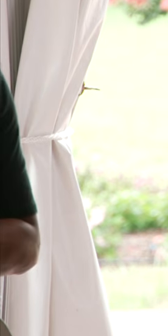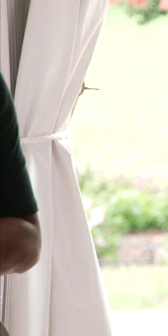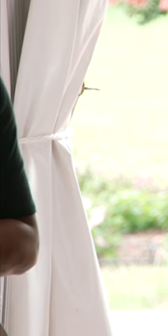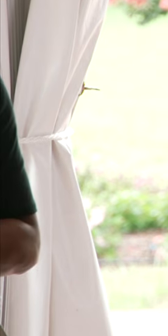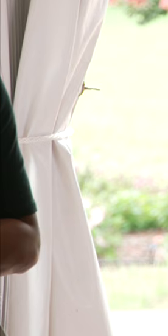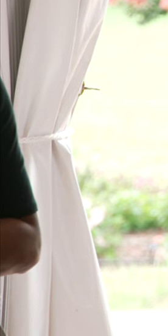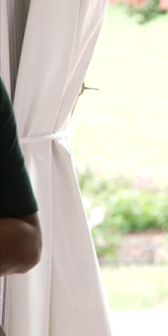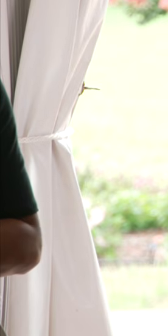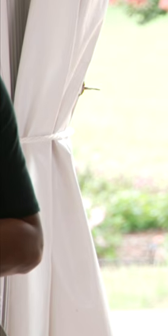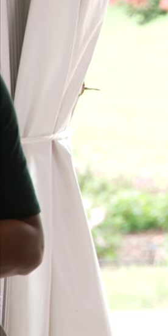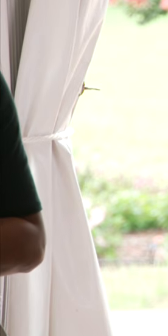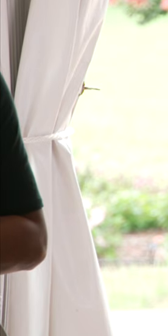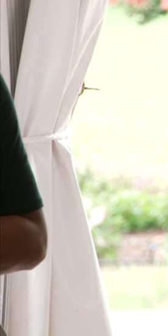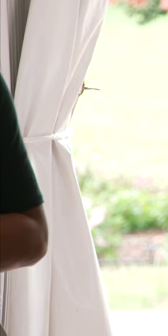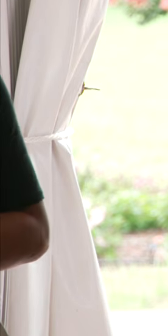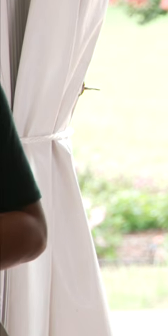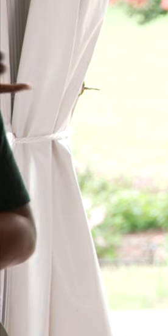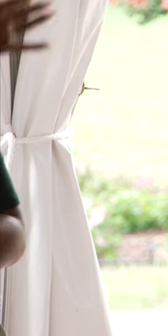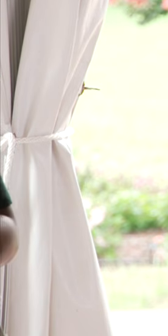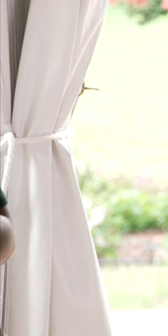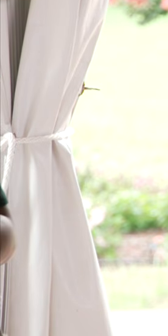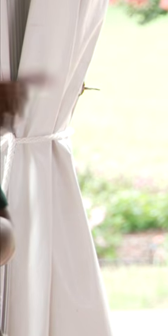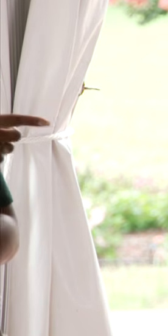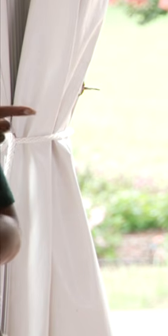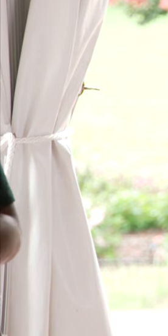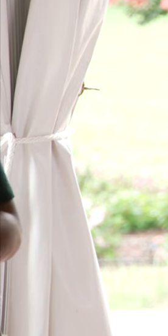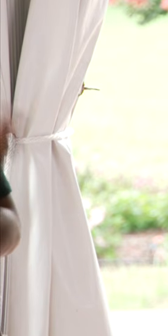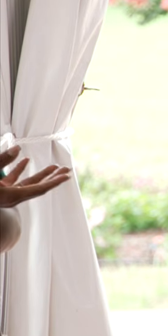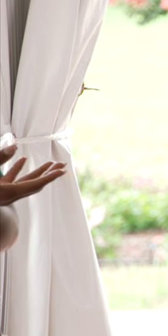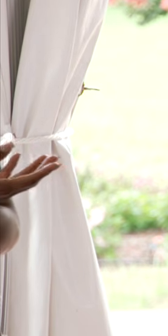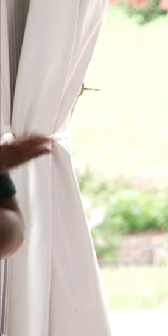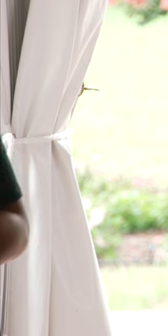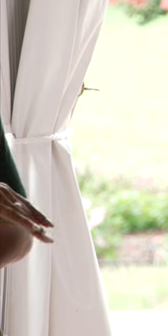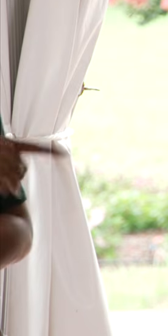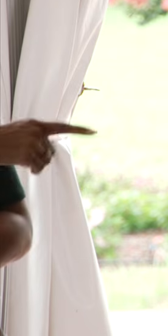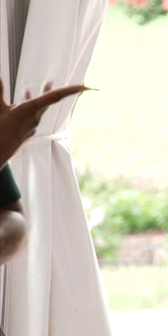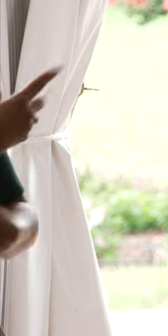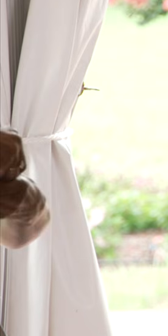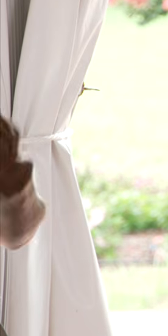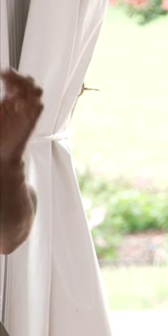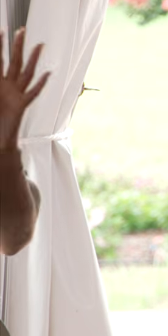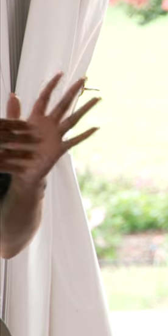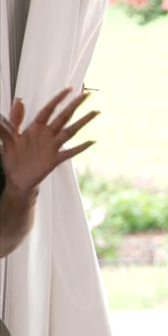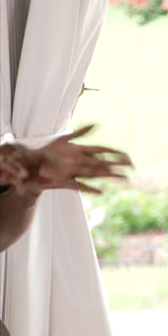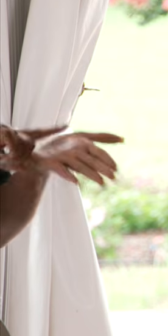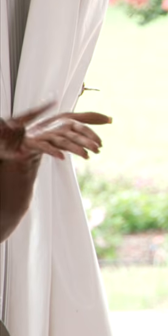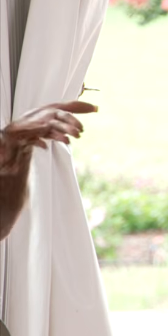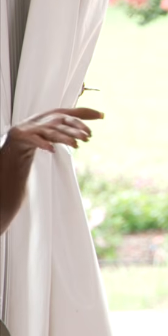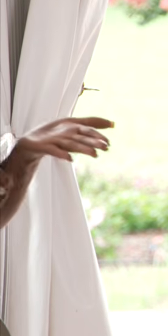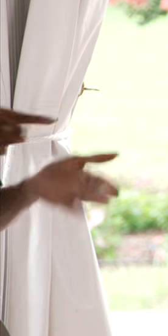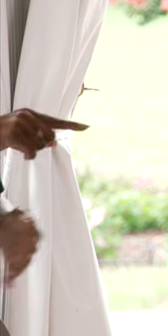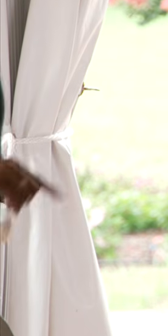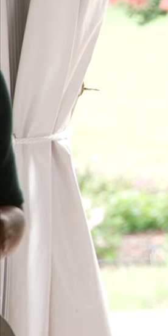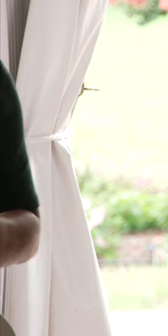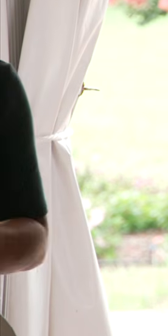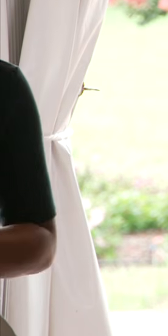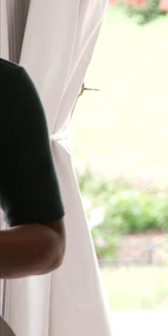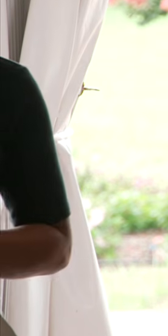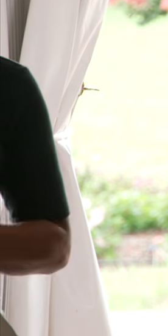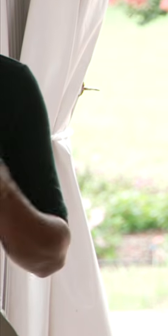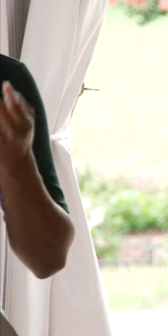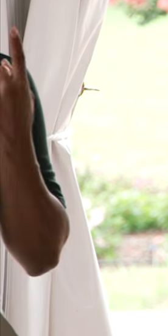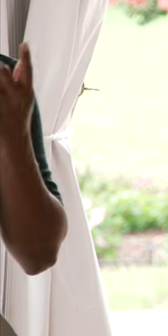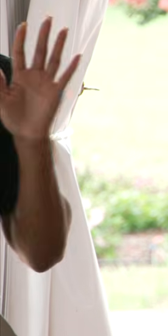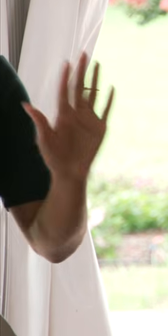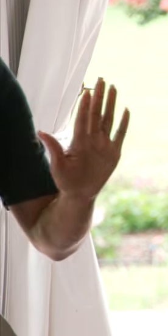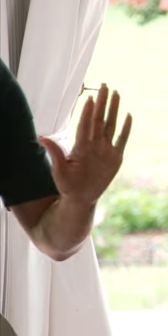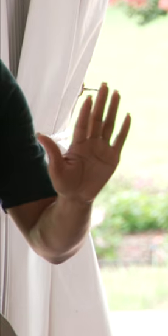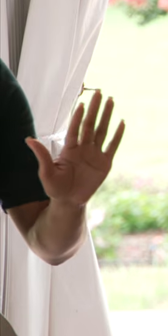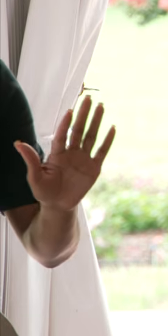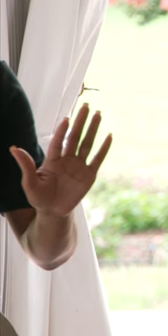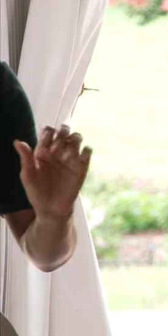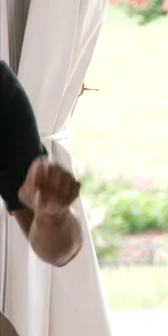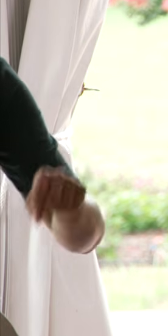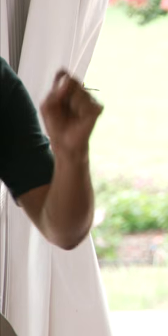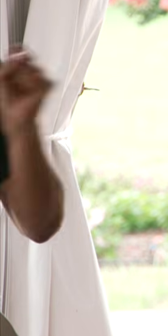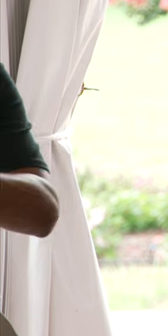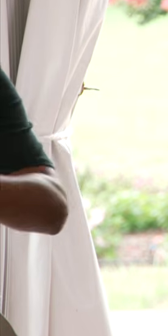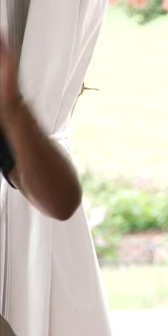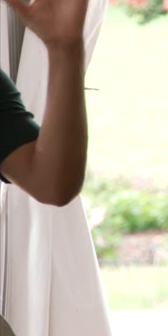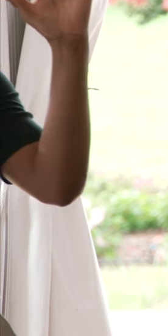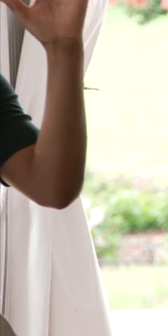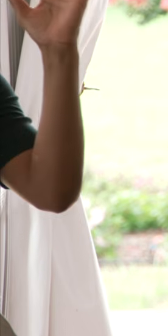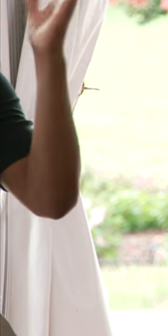called and said that he was in study. I guess you can imagine how he felt, my father, learning